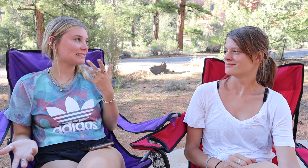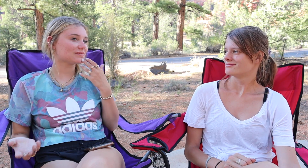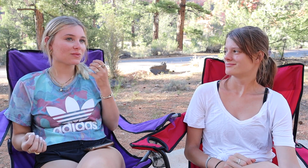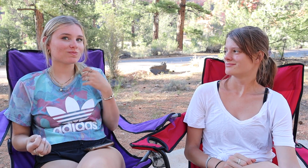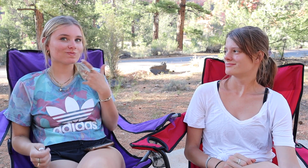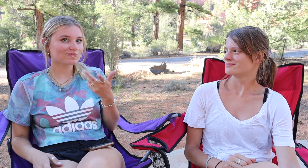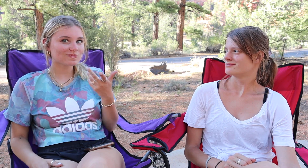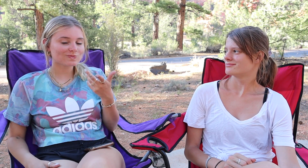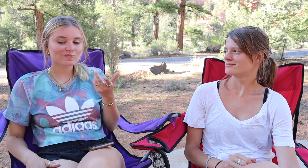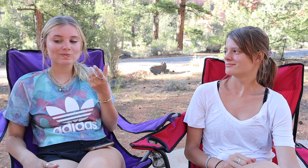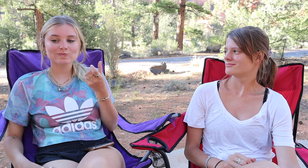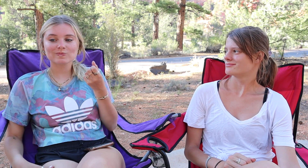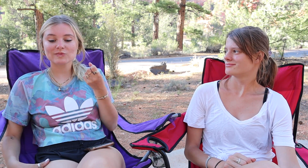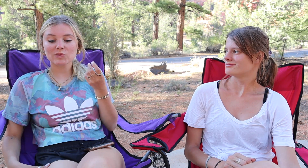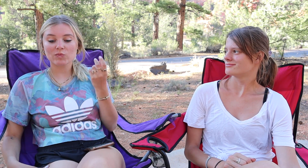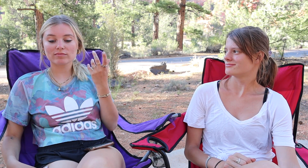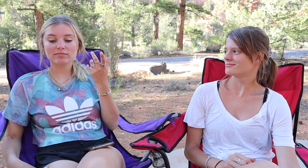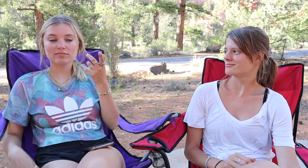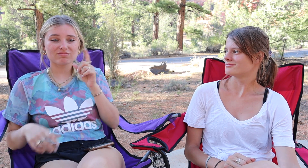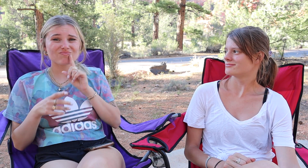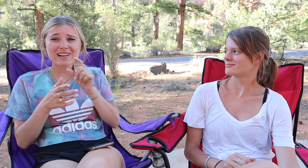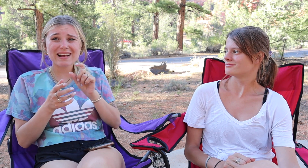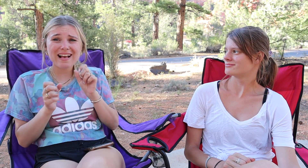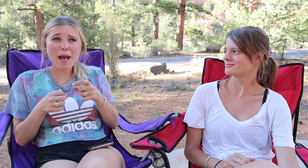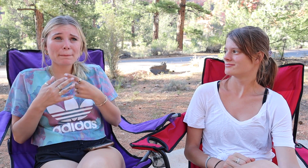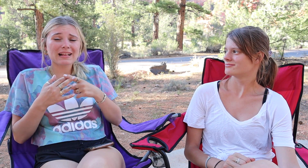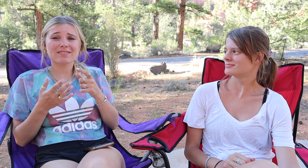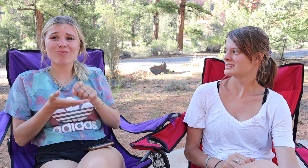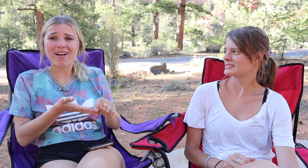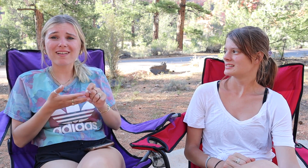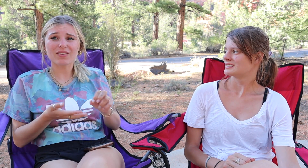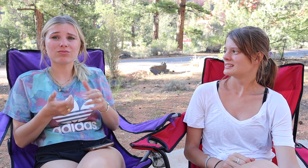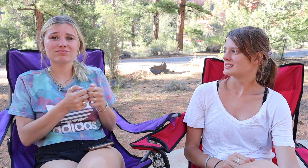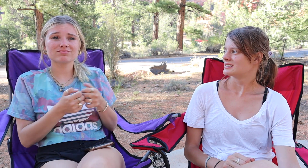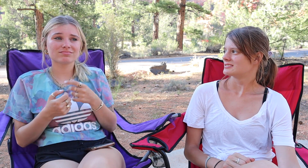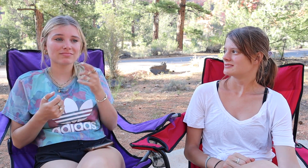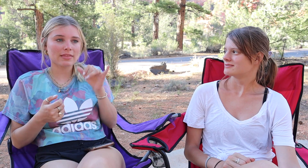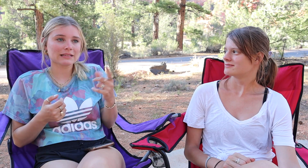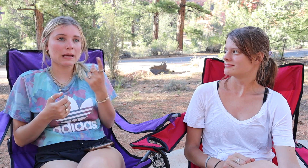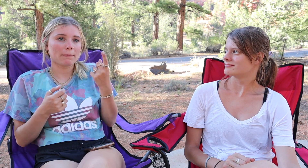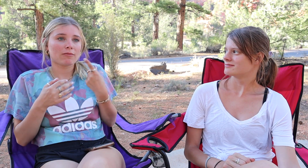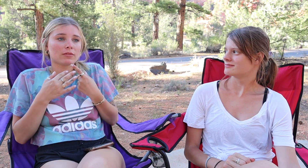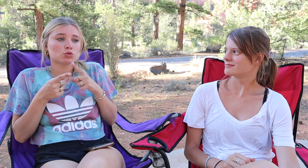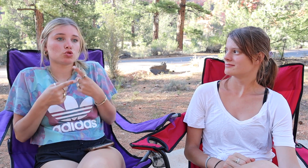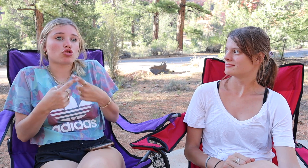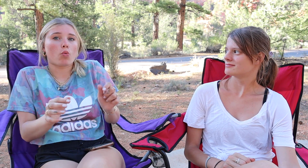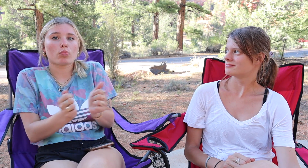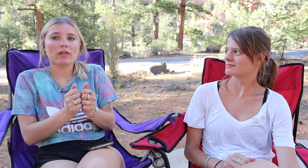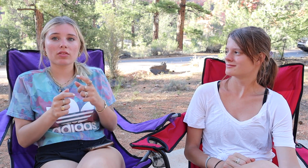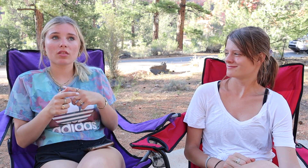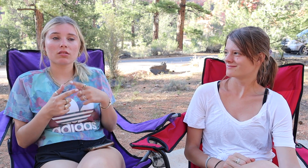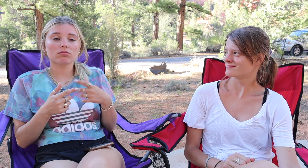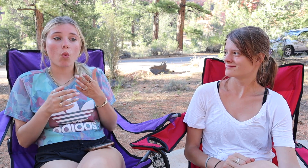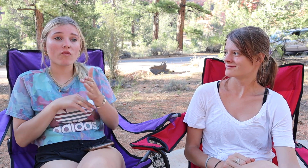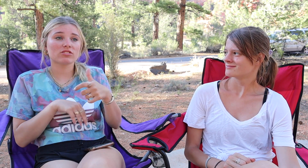it is not hard to learn sign language and you can just learn the basic ones before going into advanced phrases or even trying to do like writing/texting at first